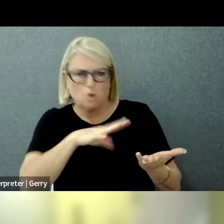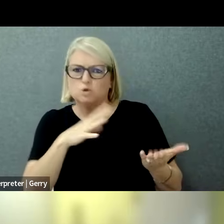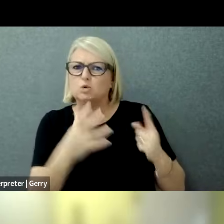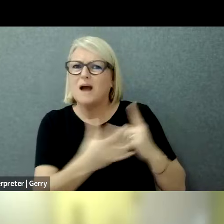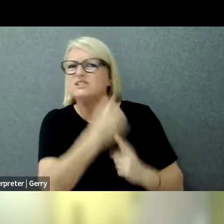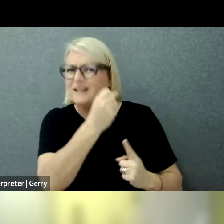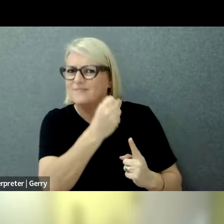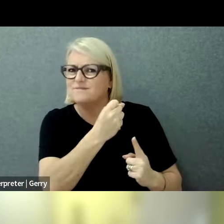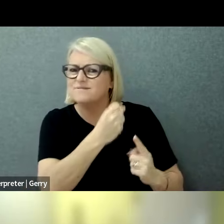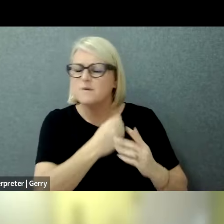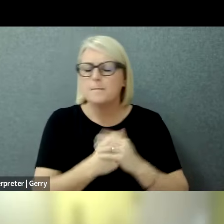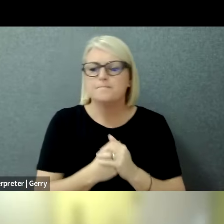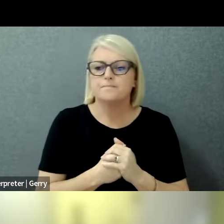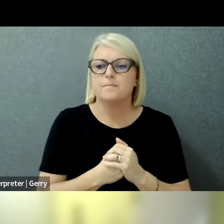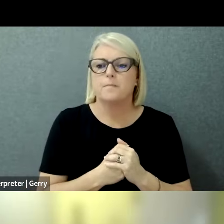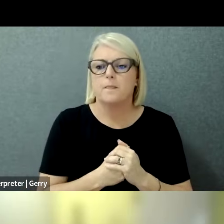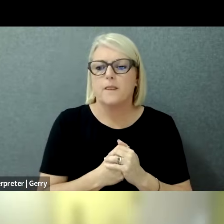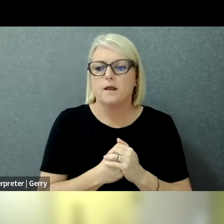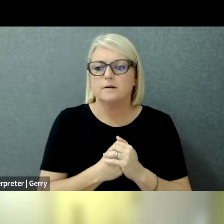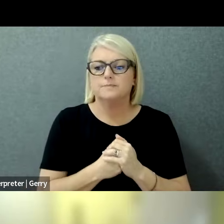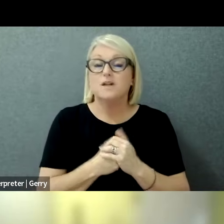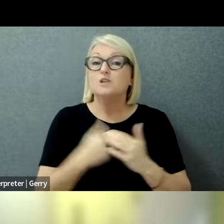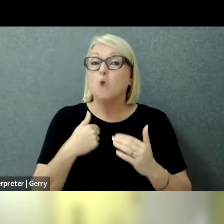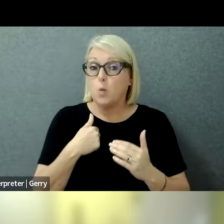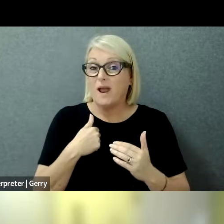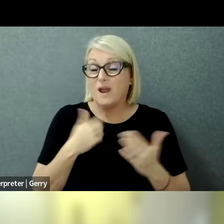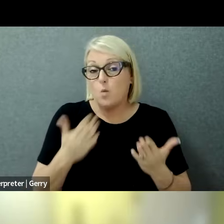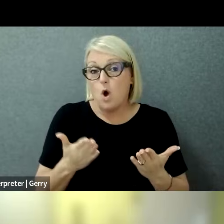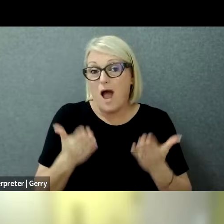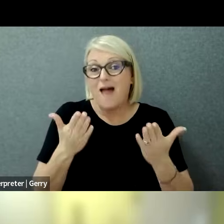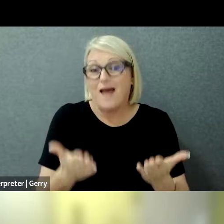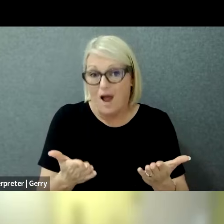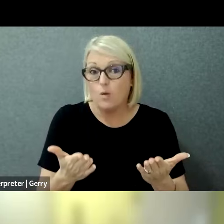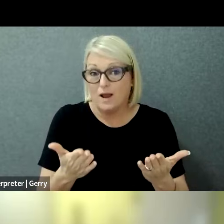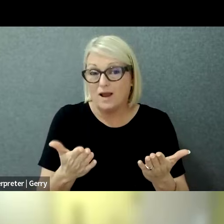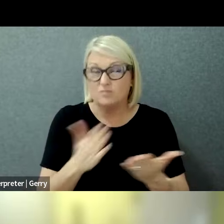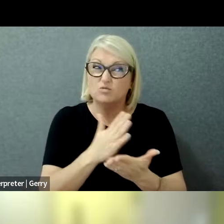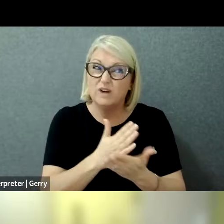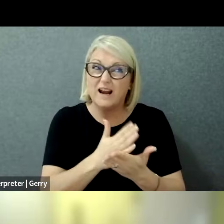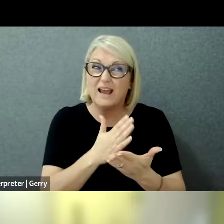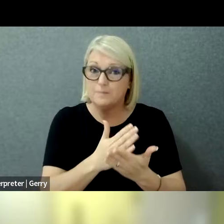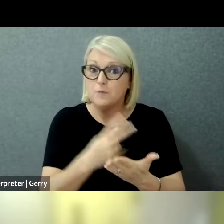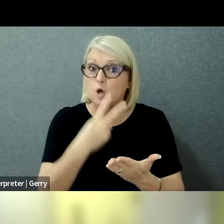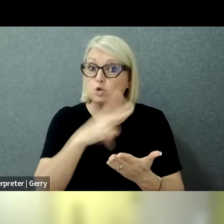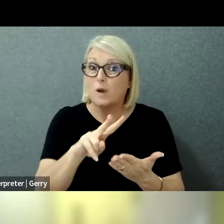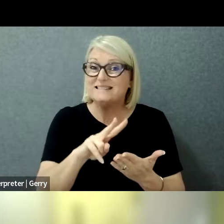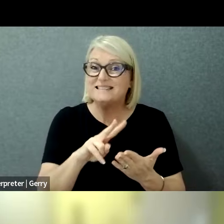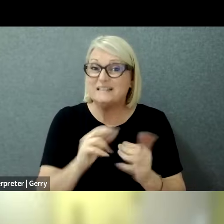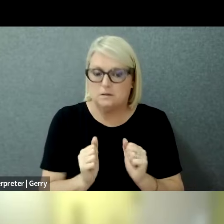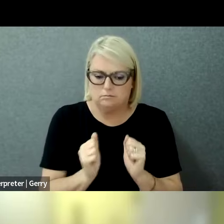was that we were allowing up to 20 sessions per family. So it really gave time to develop that